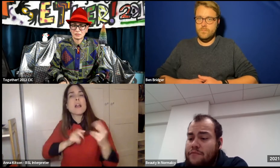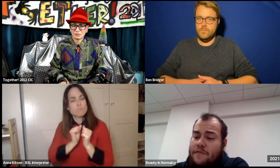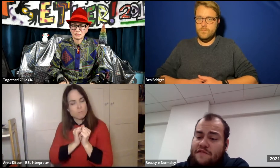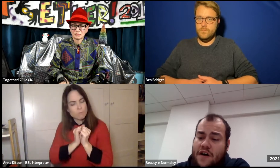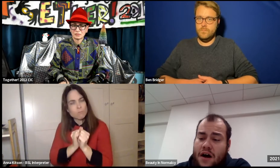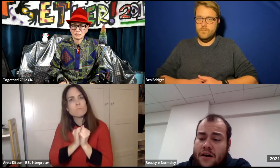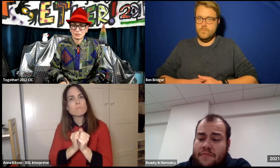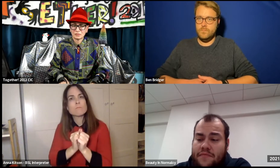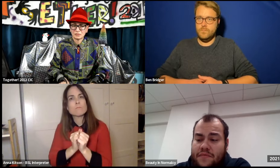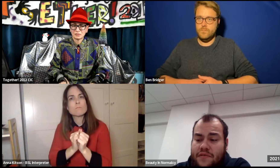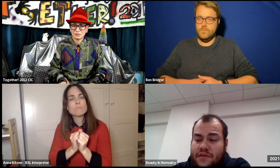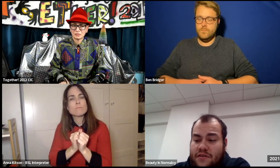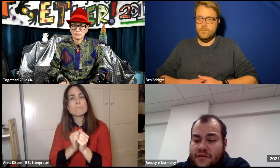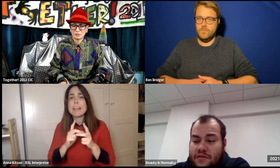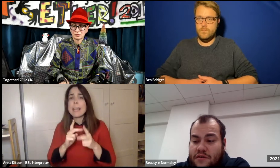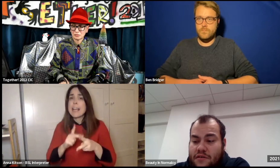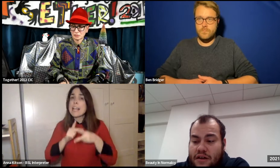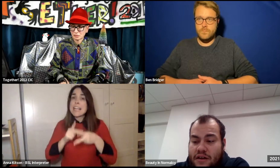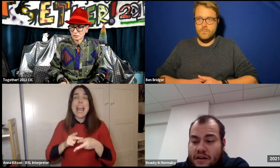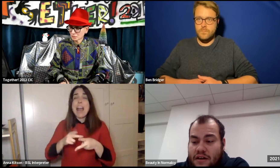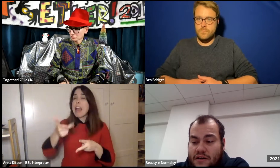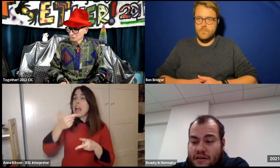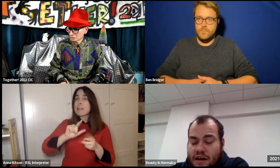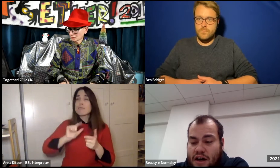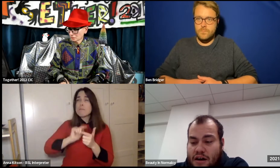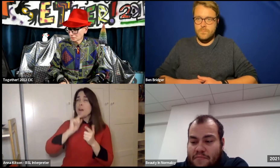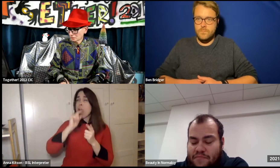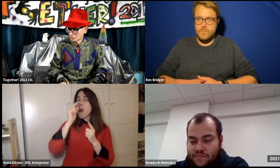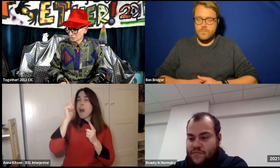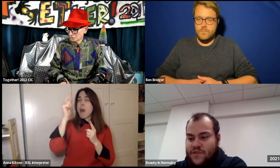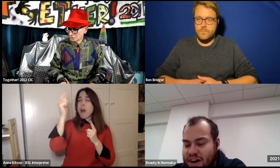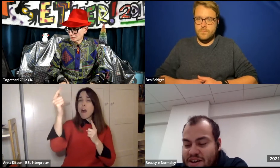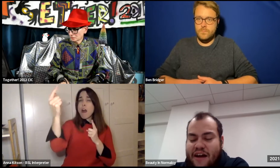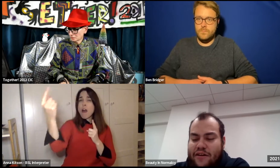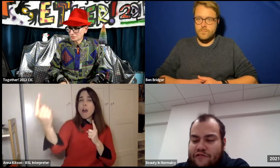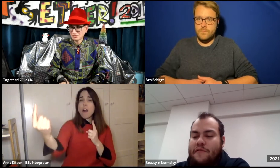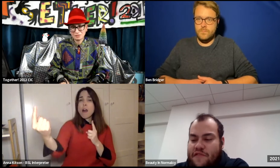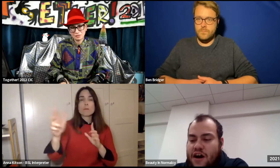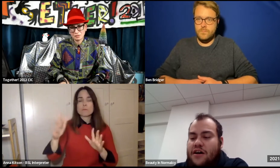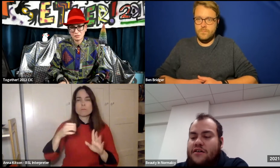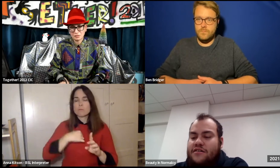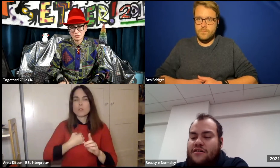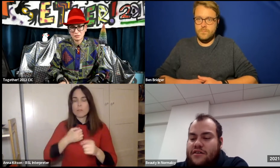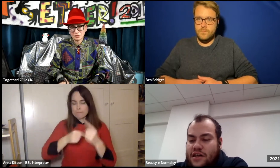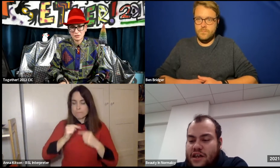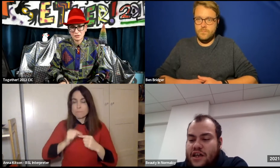Caring from afar even if it's a goodbye. I truly hope they're different